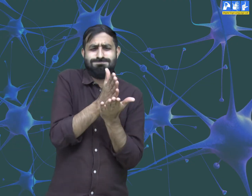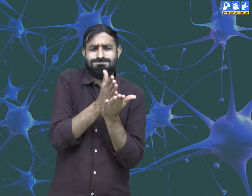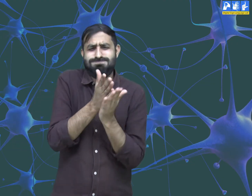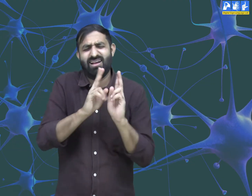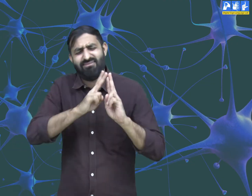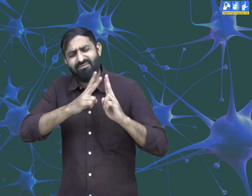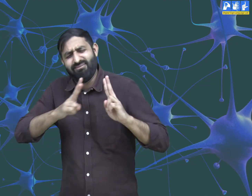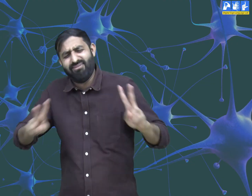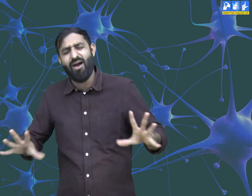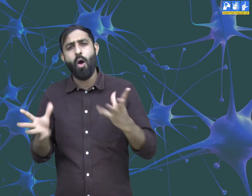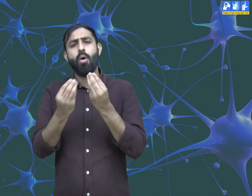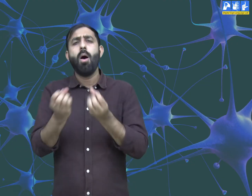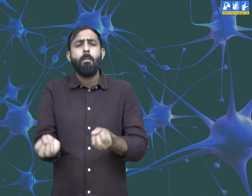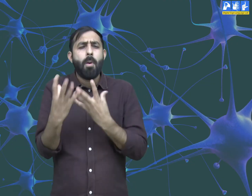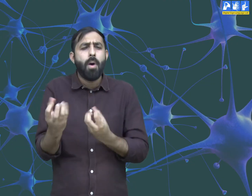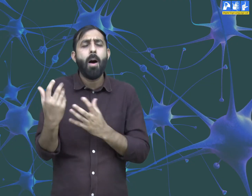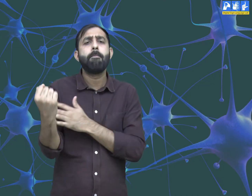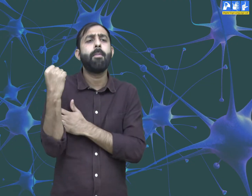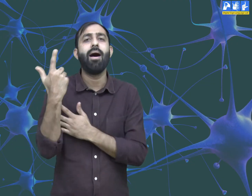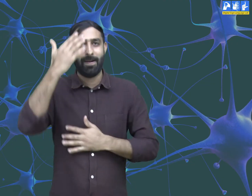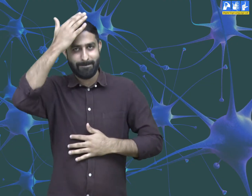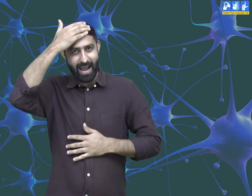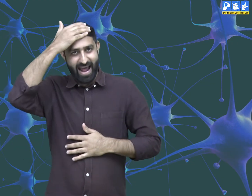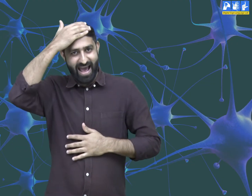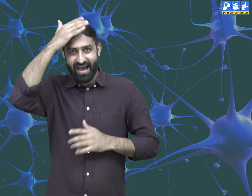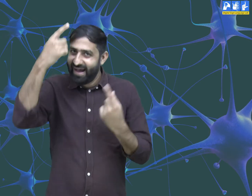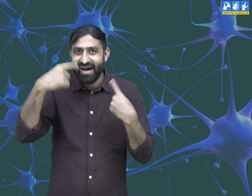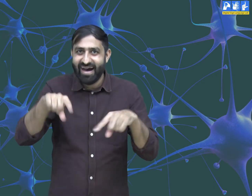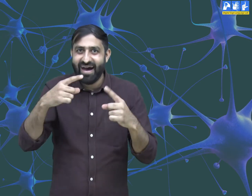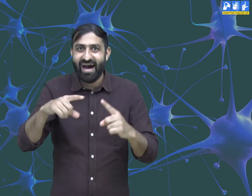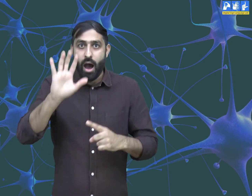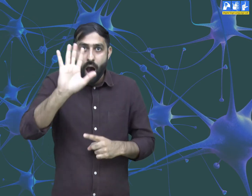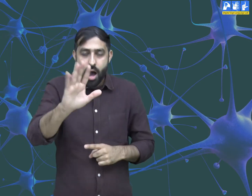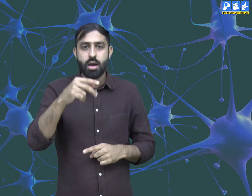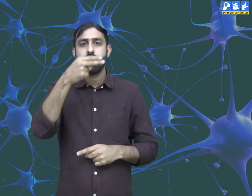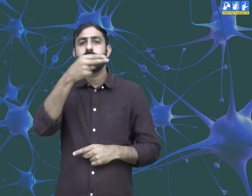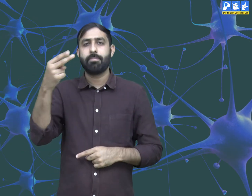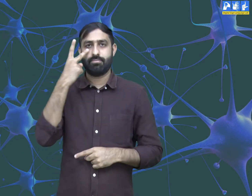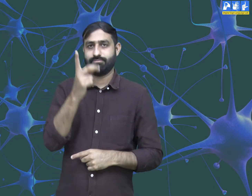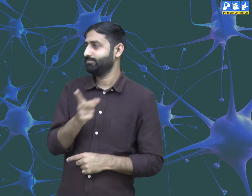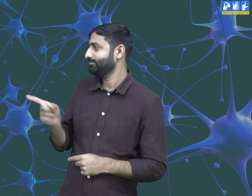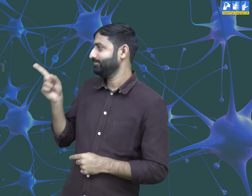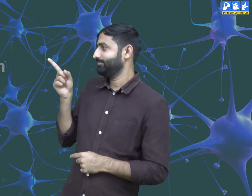It plays important role in integrating sensory information from various parts of our body